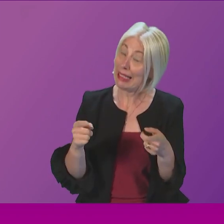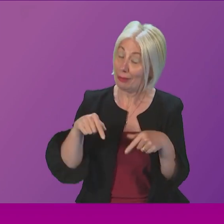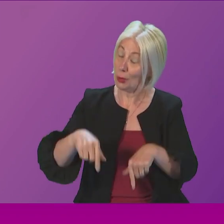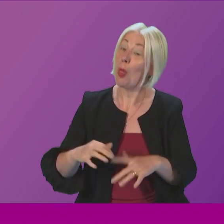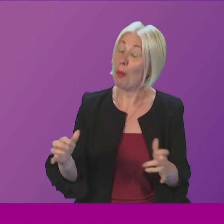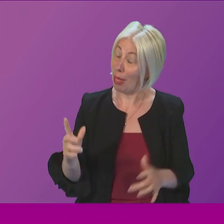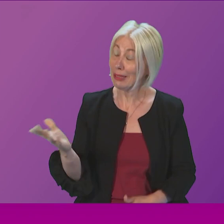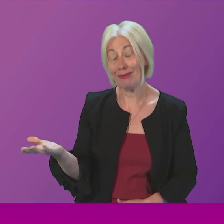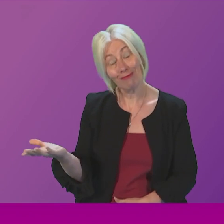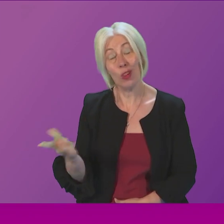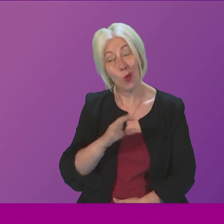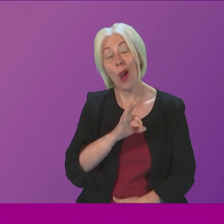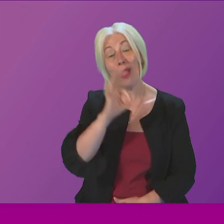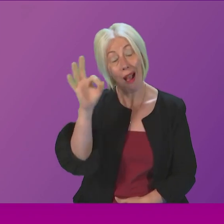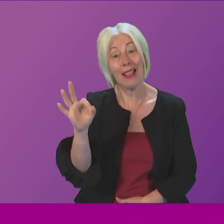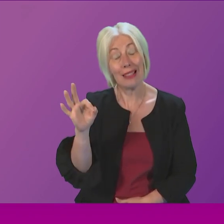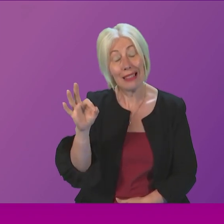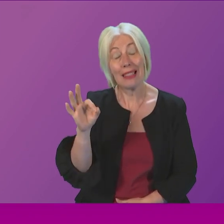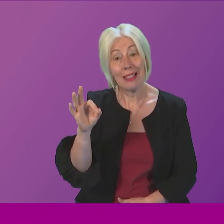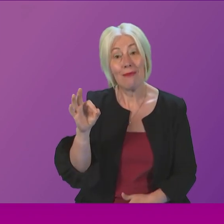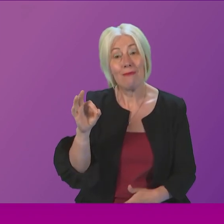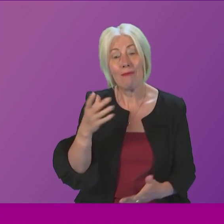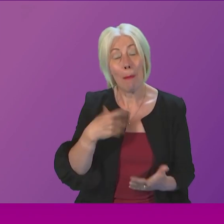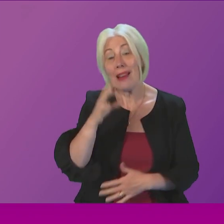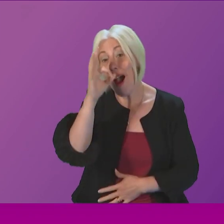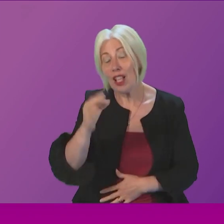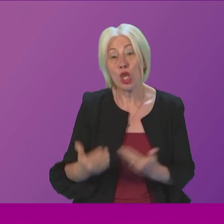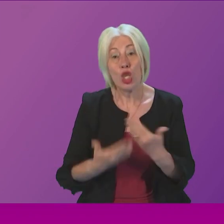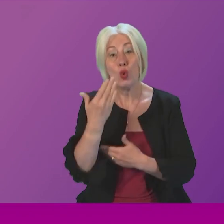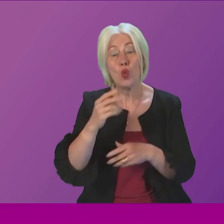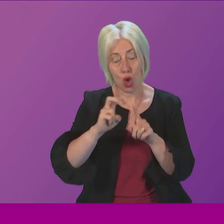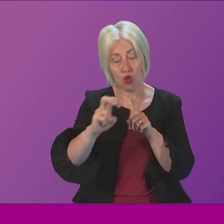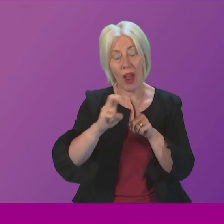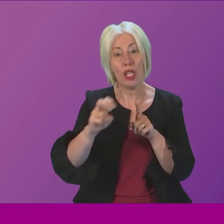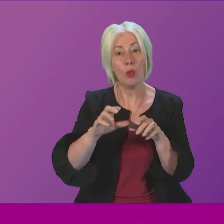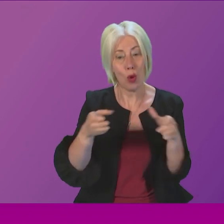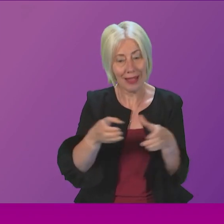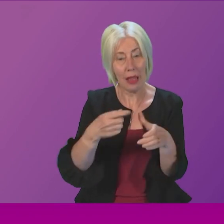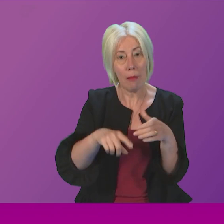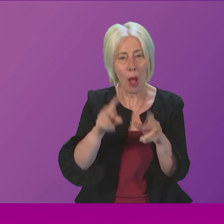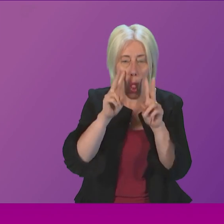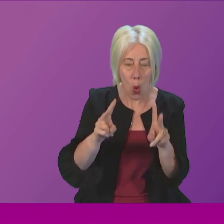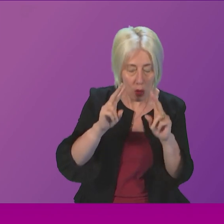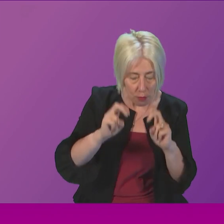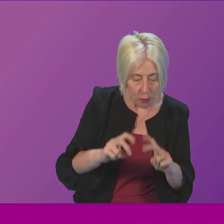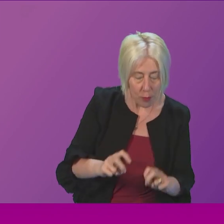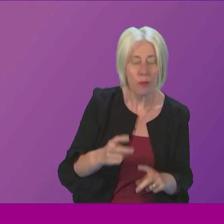I have already asked the new transport team to look at A9 dualling and, of course, to